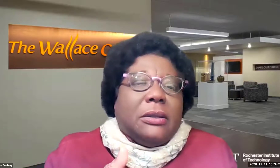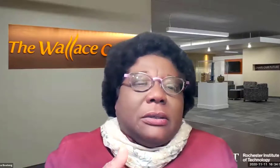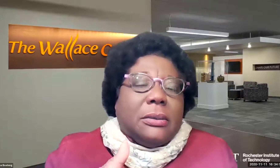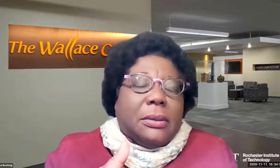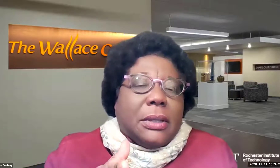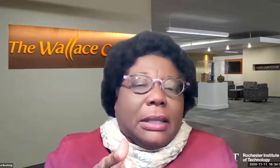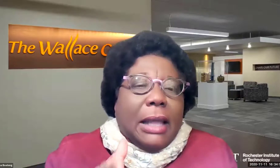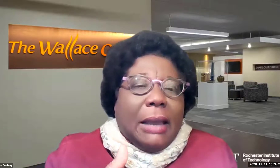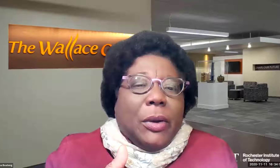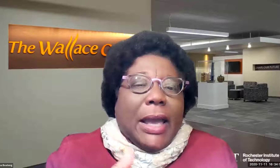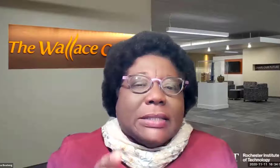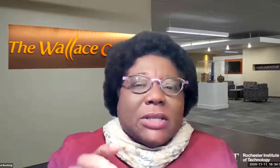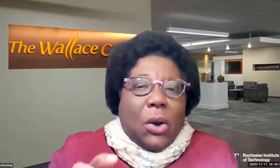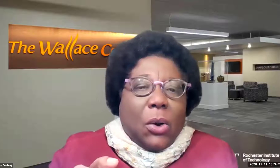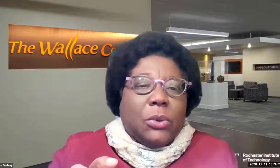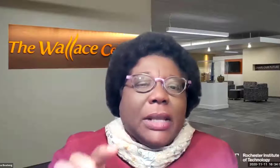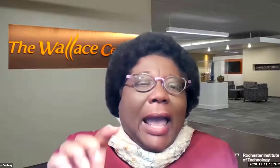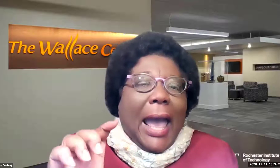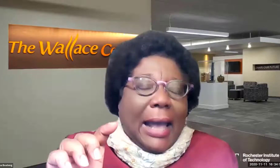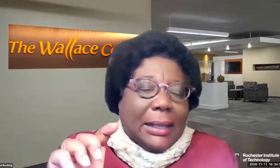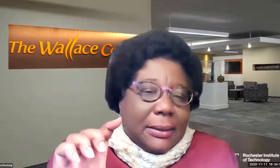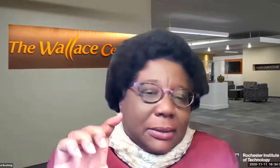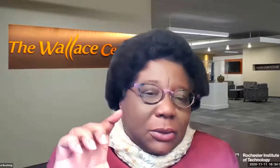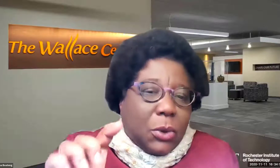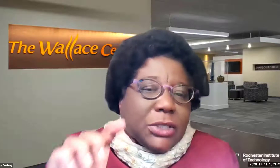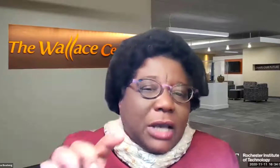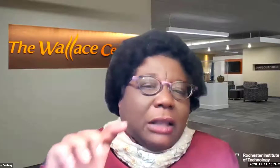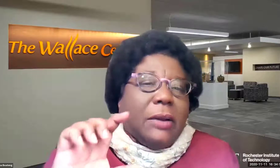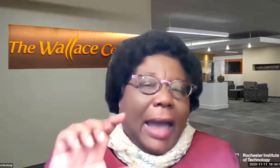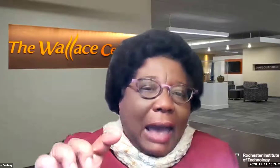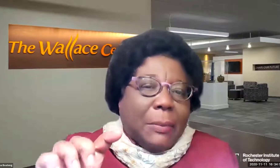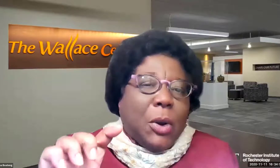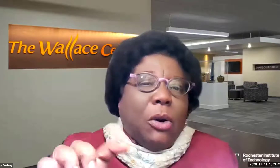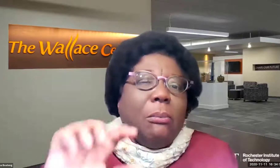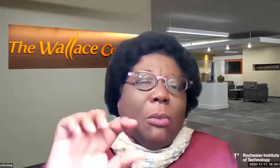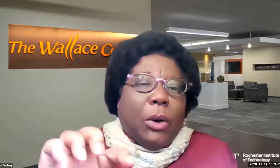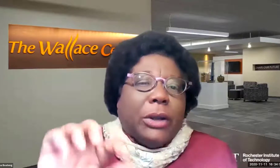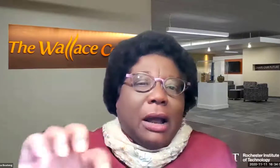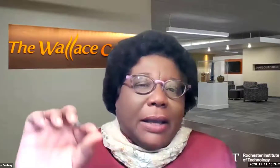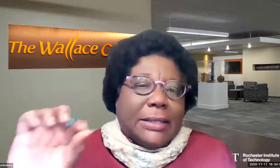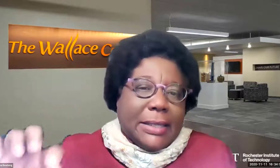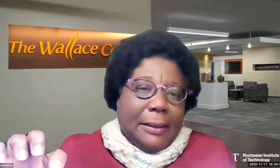Google Scholar app for more dire it